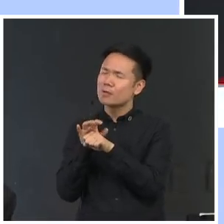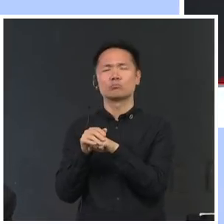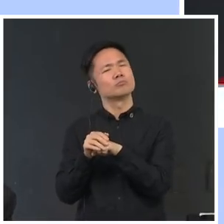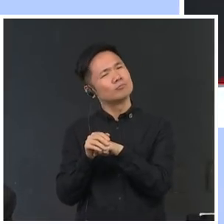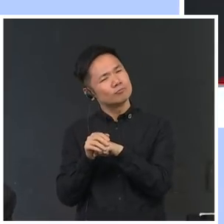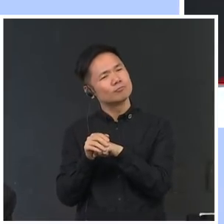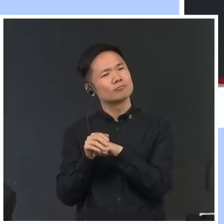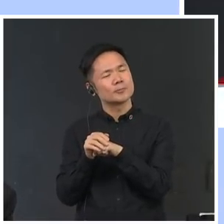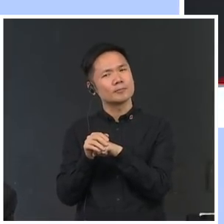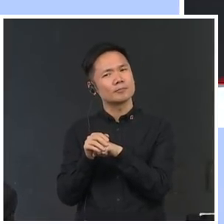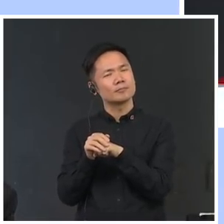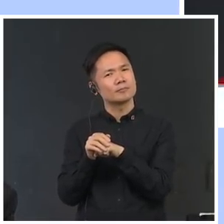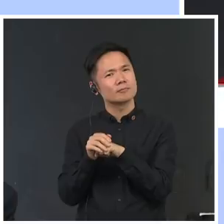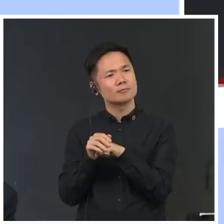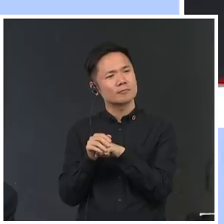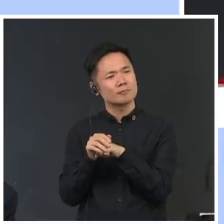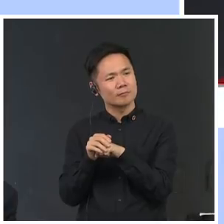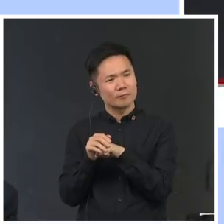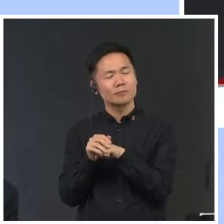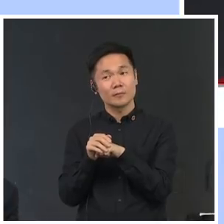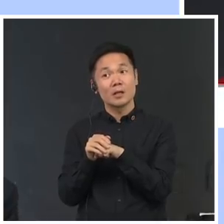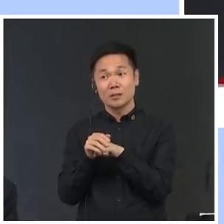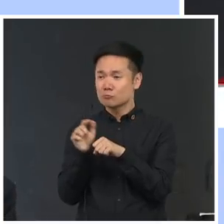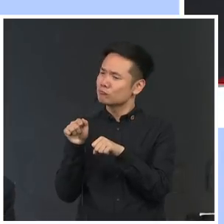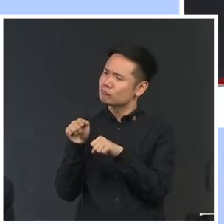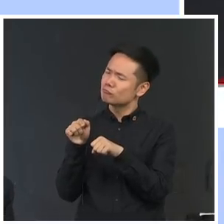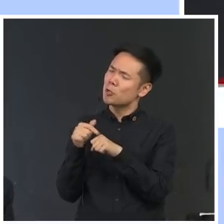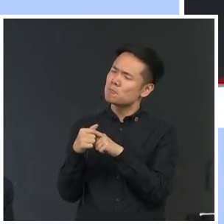people's convention in Kishu when I was attending, one of the participants to